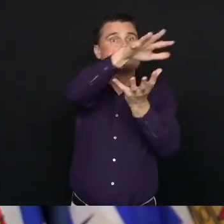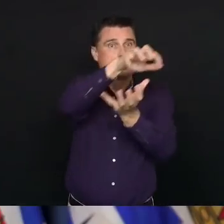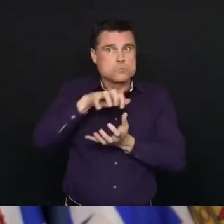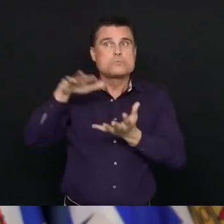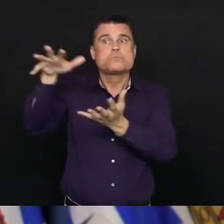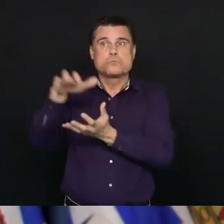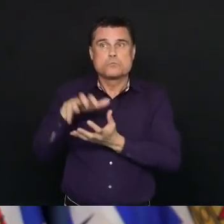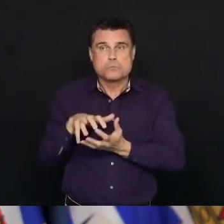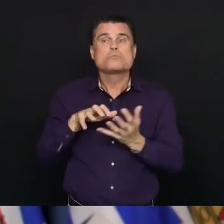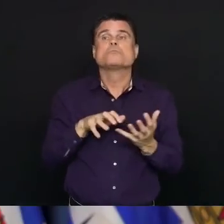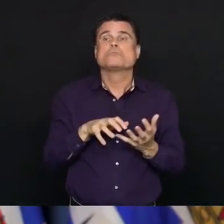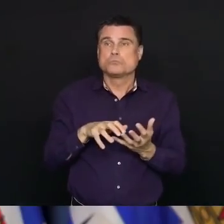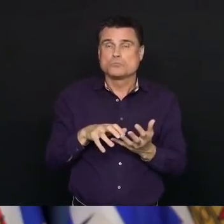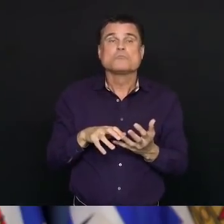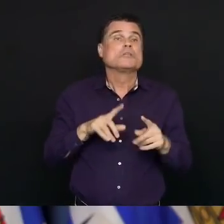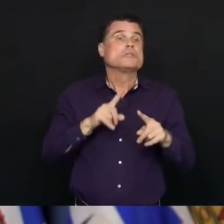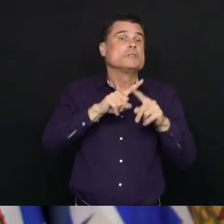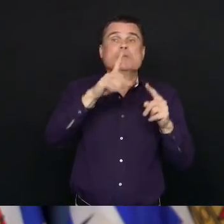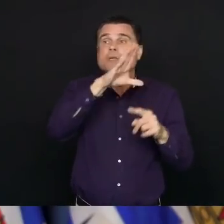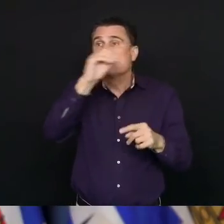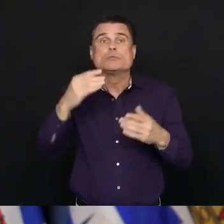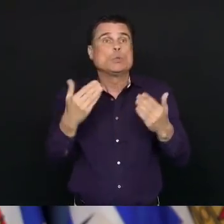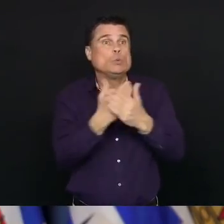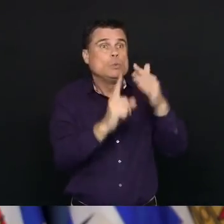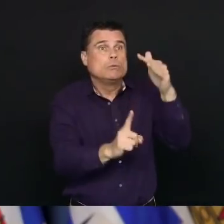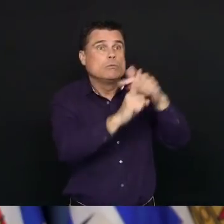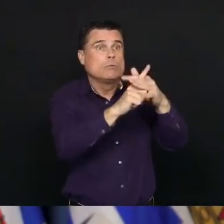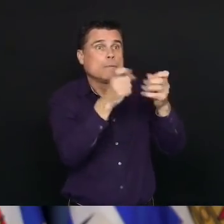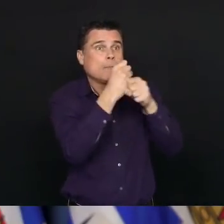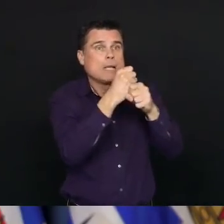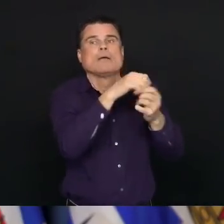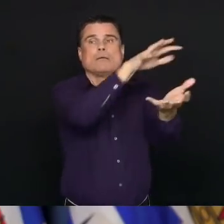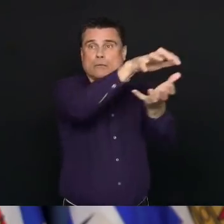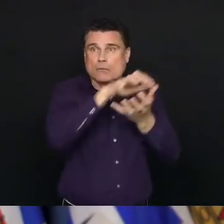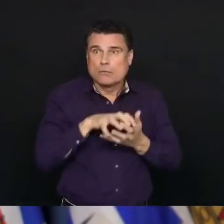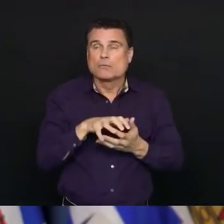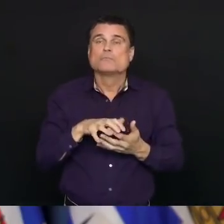vendors and suppliers. And particularly in China. Importantly